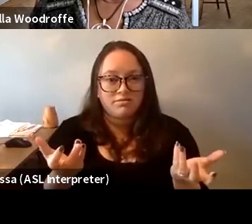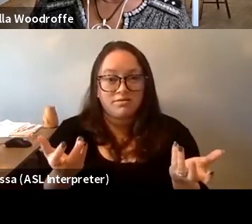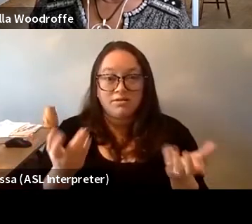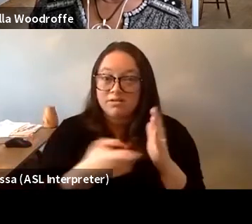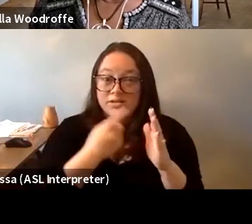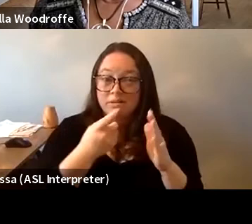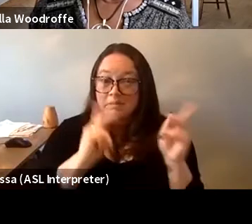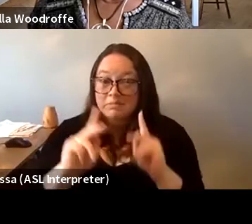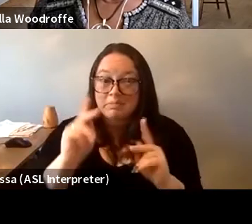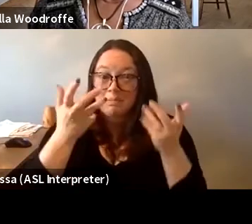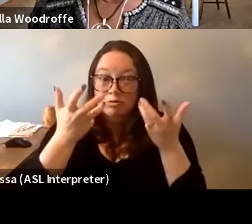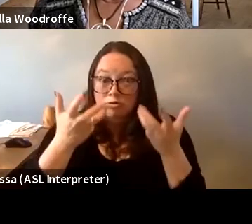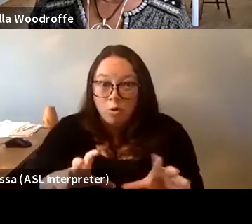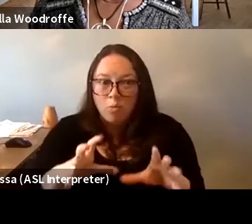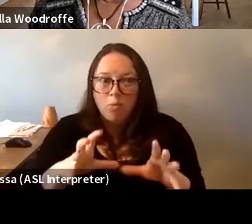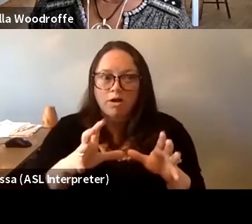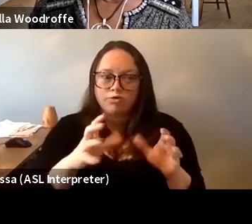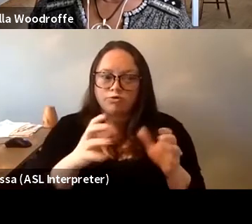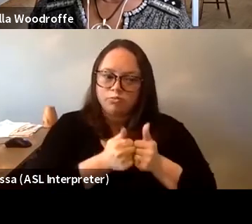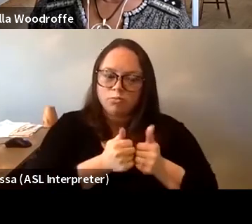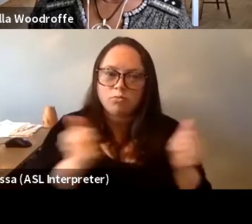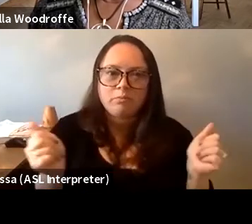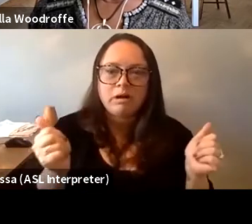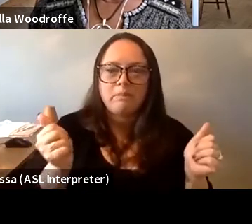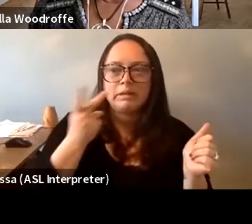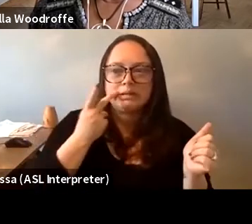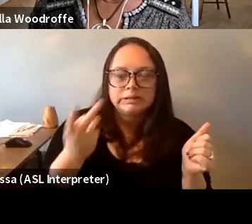hope is people are going to be educated. I mean, I look at what